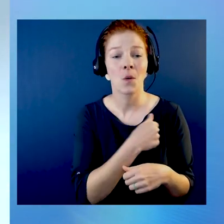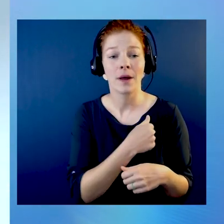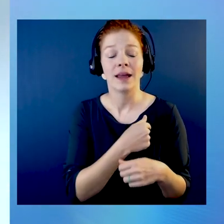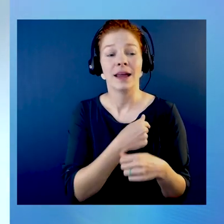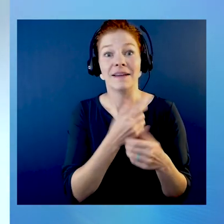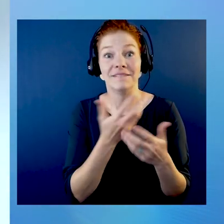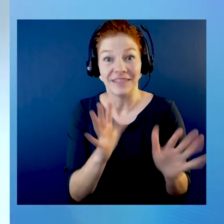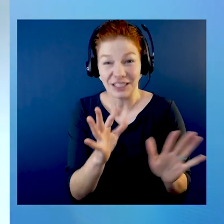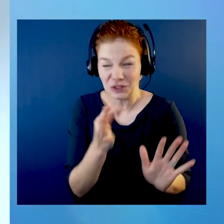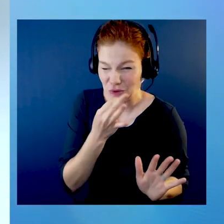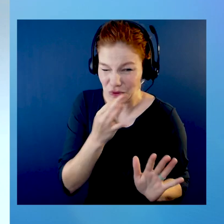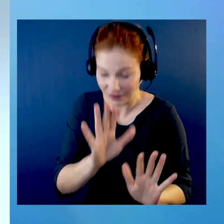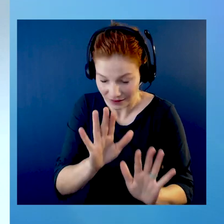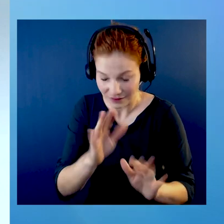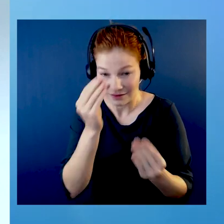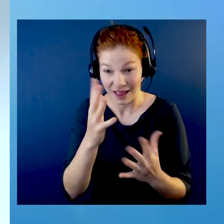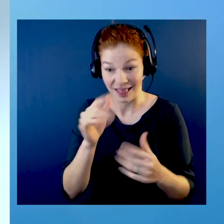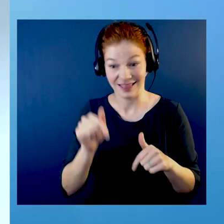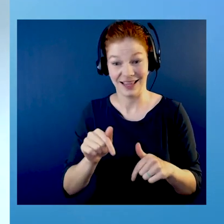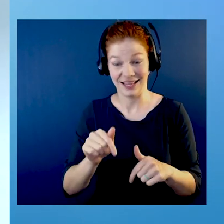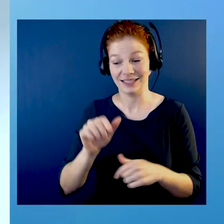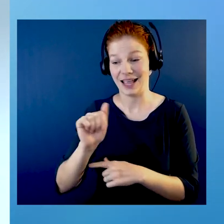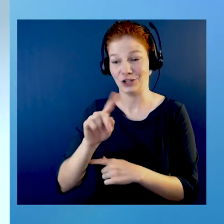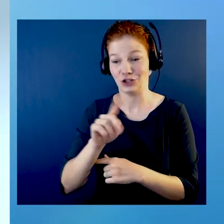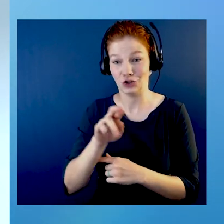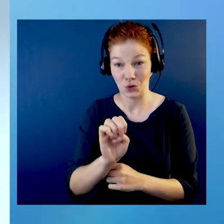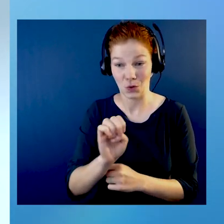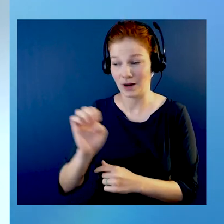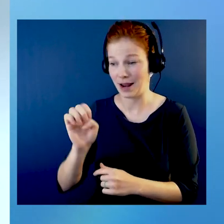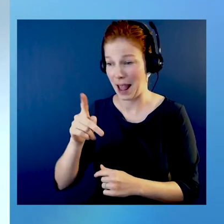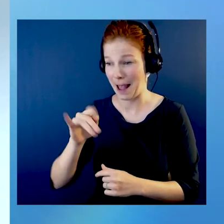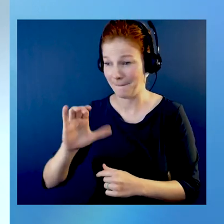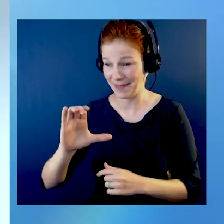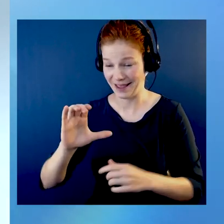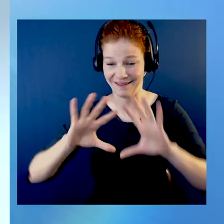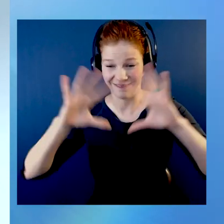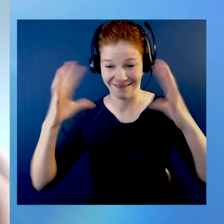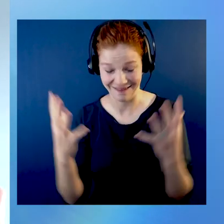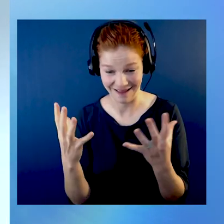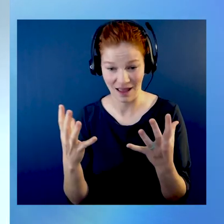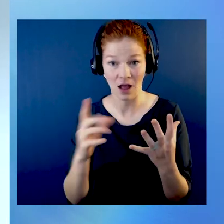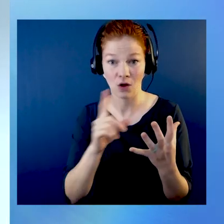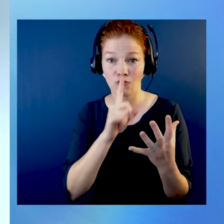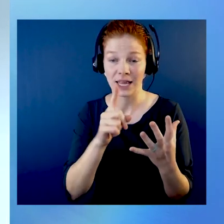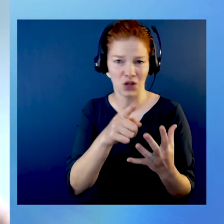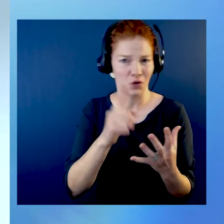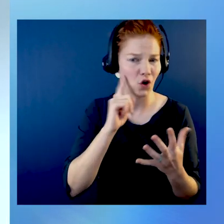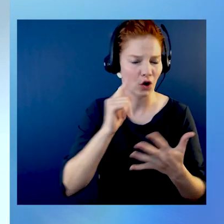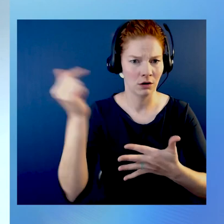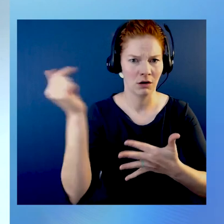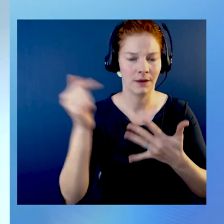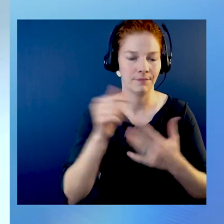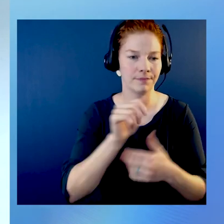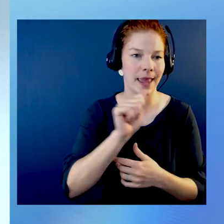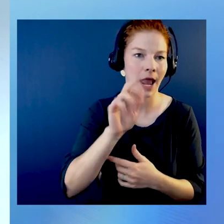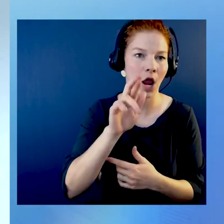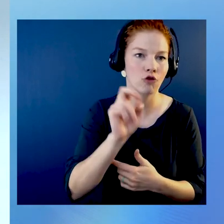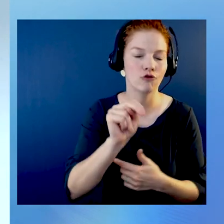what's great about the Azure and Epic ecosystem is how all the different components that you've heard about today from Aaron and Erik and myself and